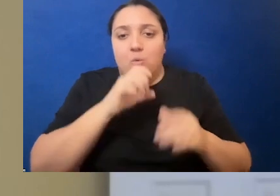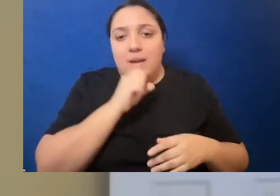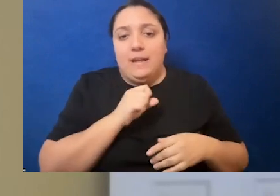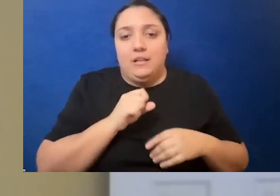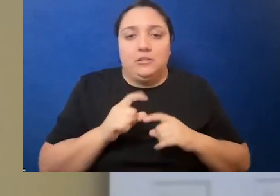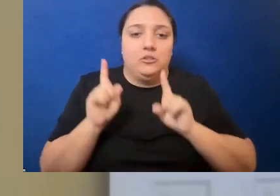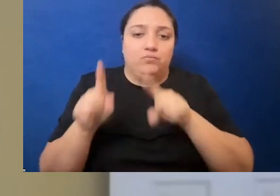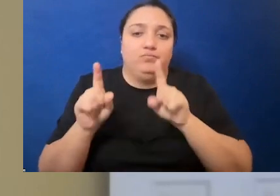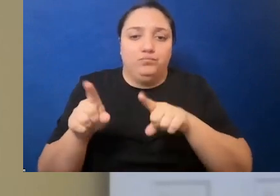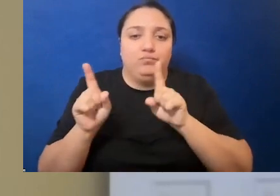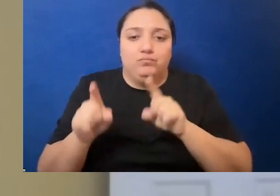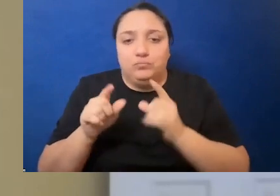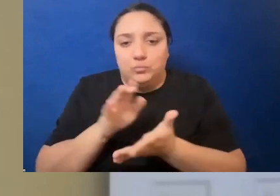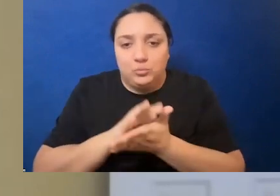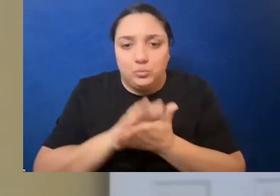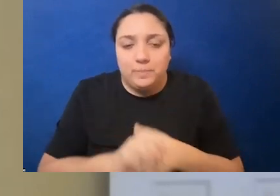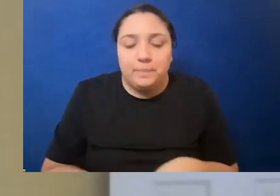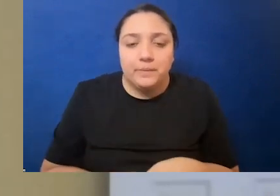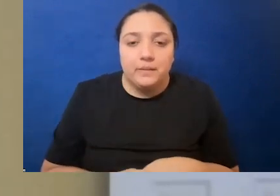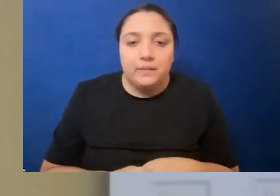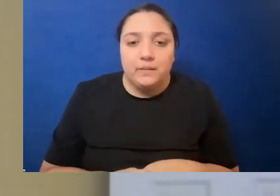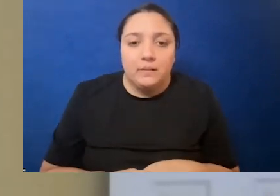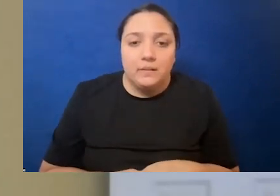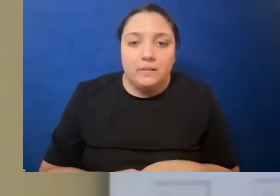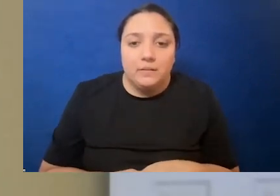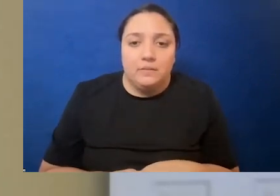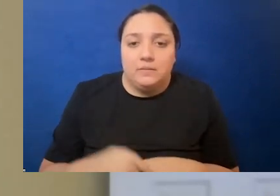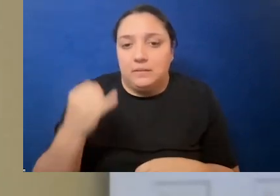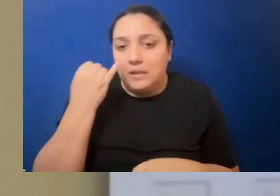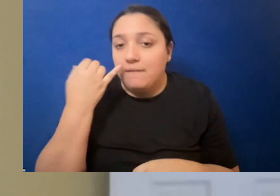IF THEY ARE A HIGH SCHOOL AND